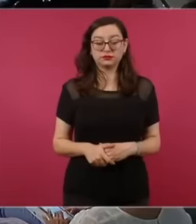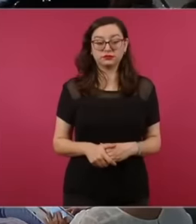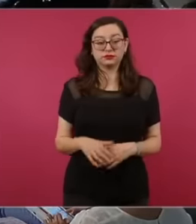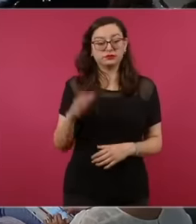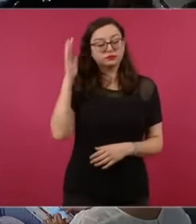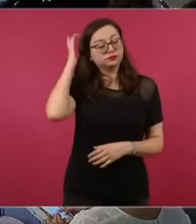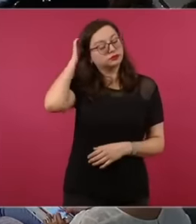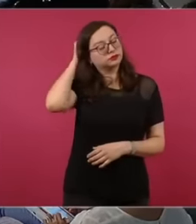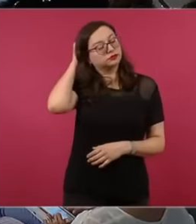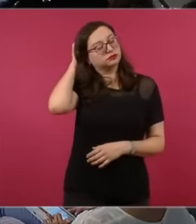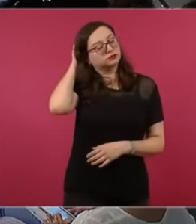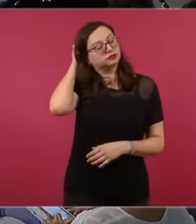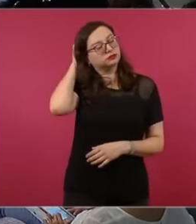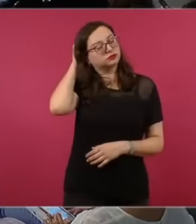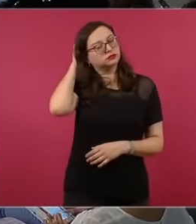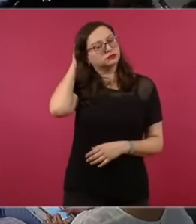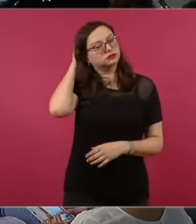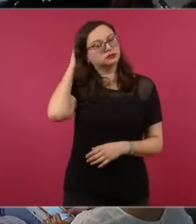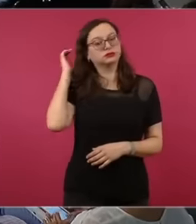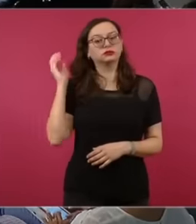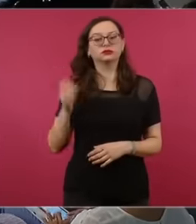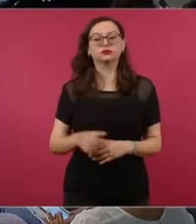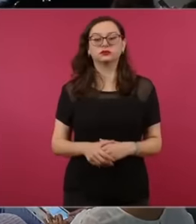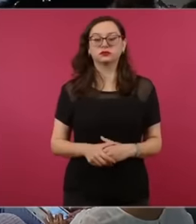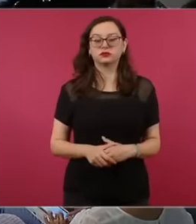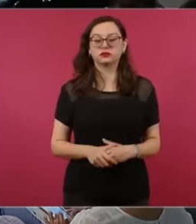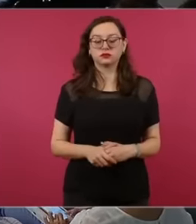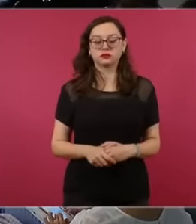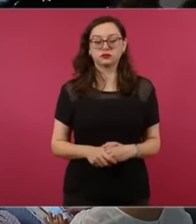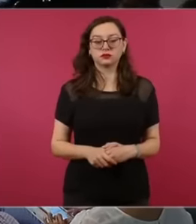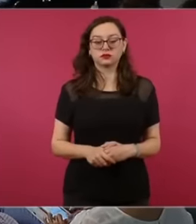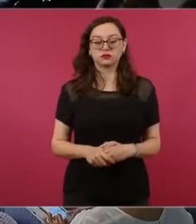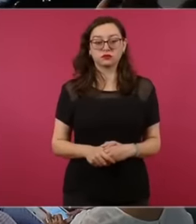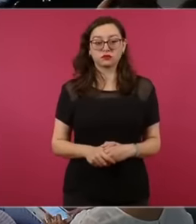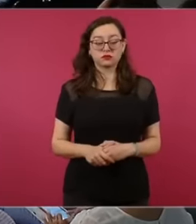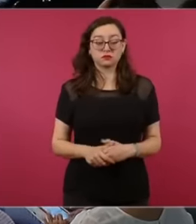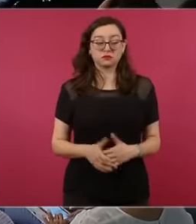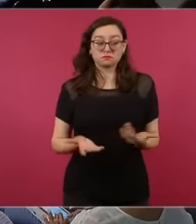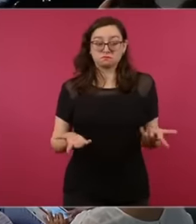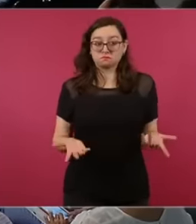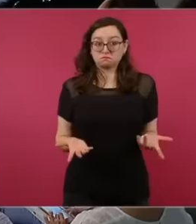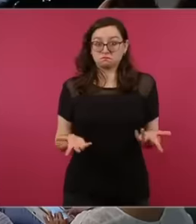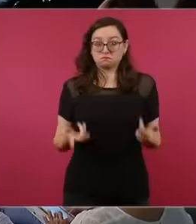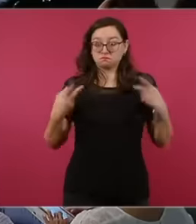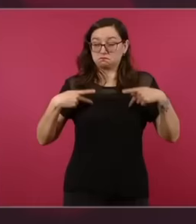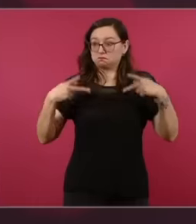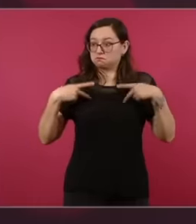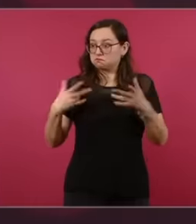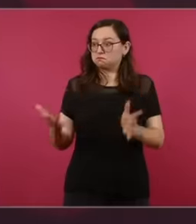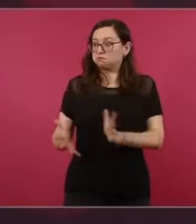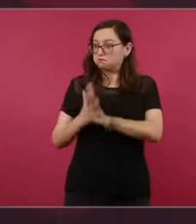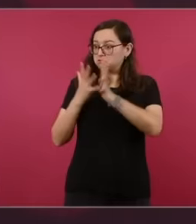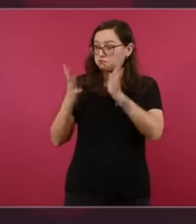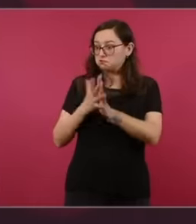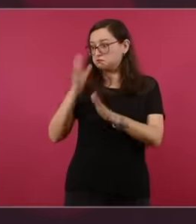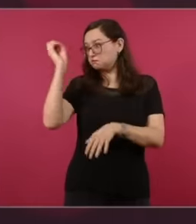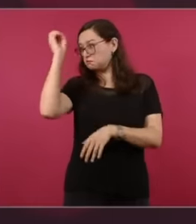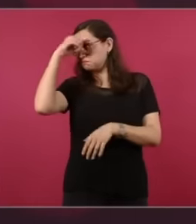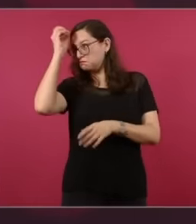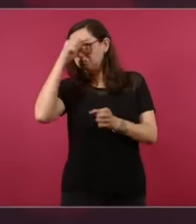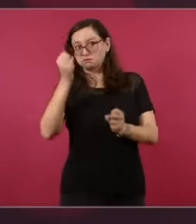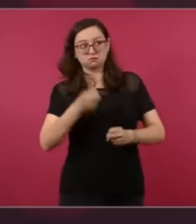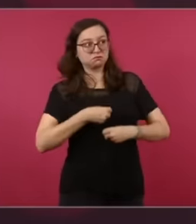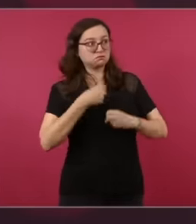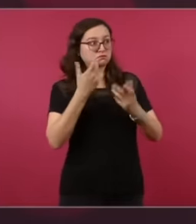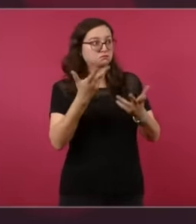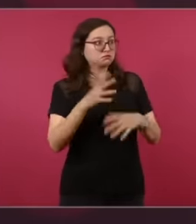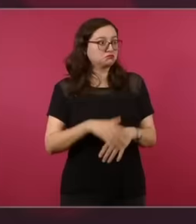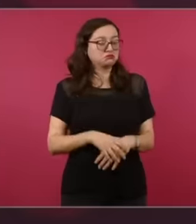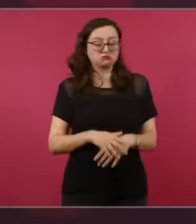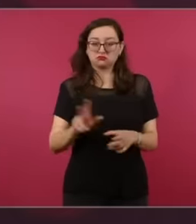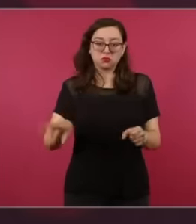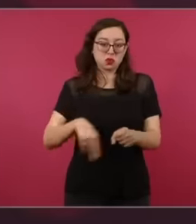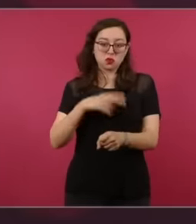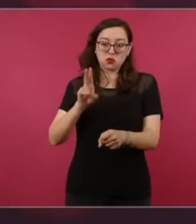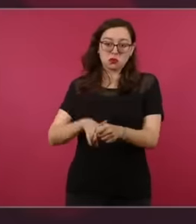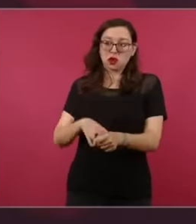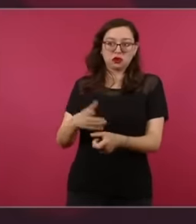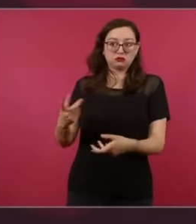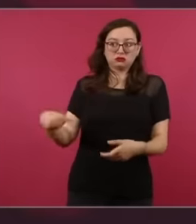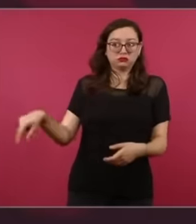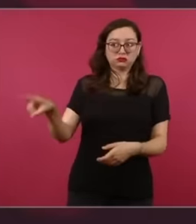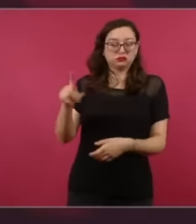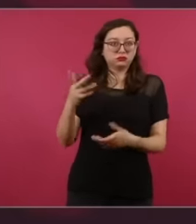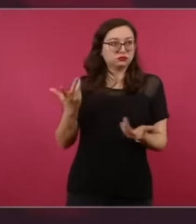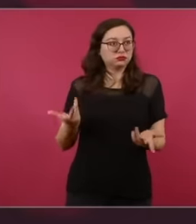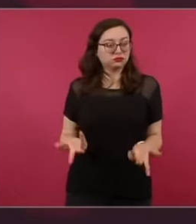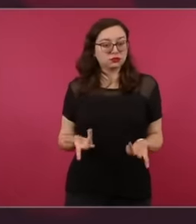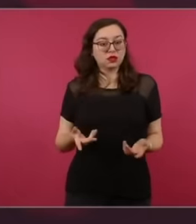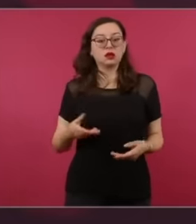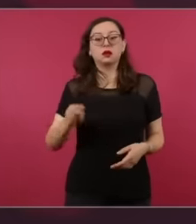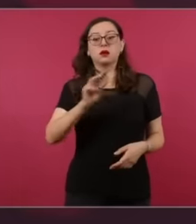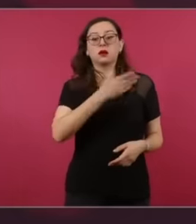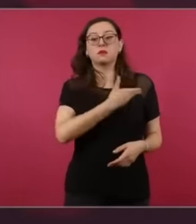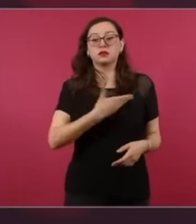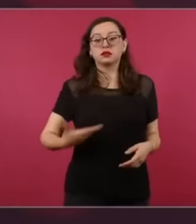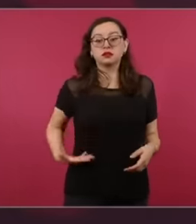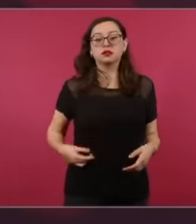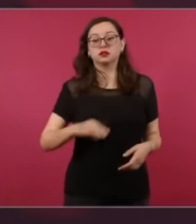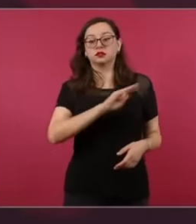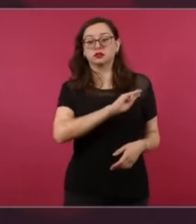most normal thing because they choose a president m Why is a governor elected, a federal representative,